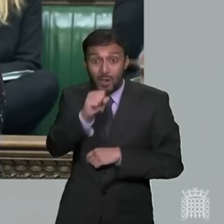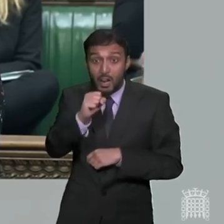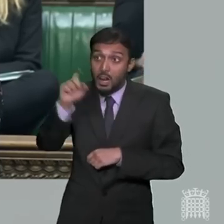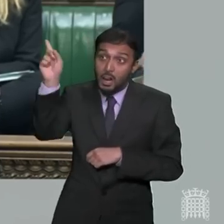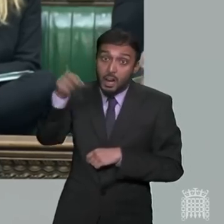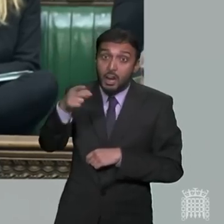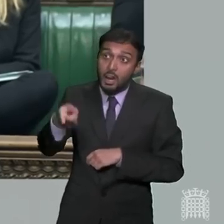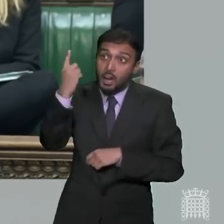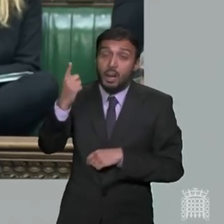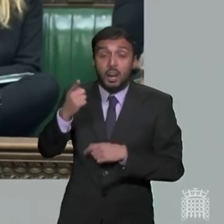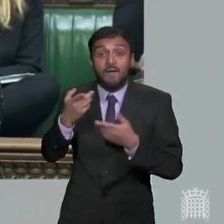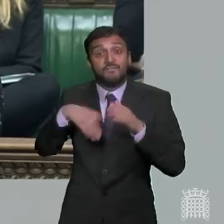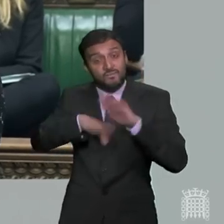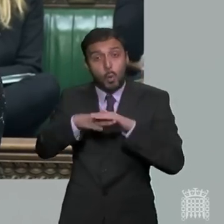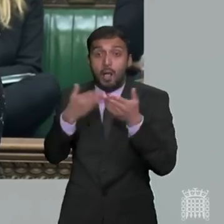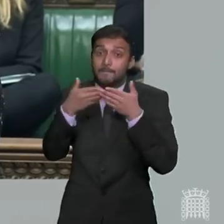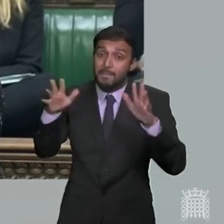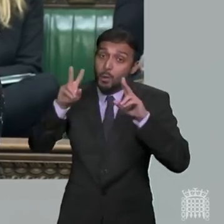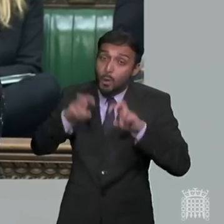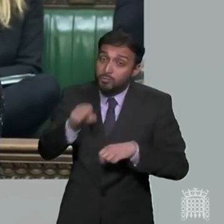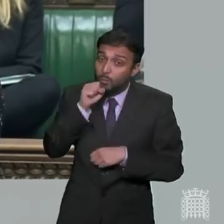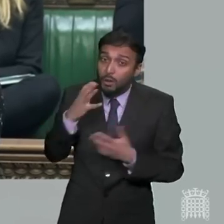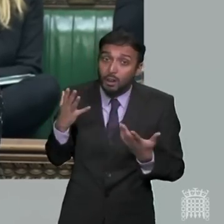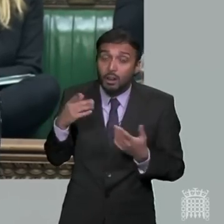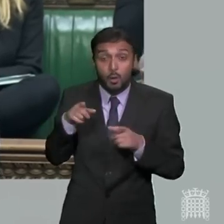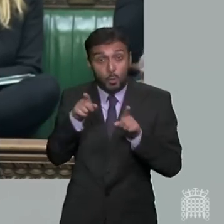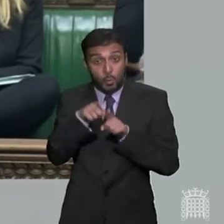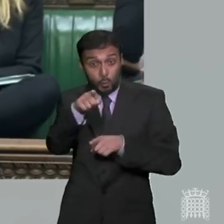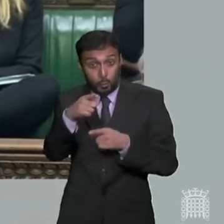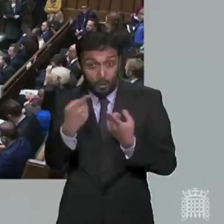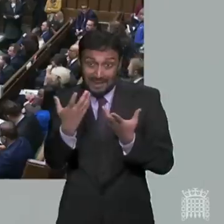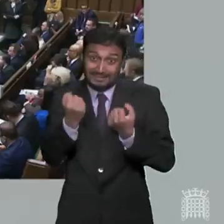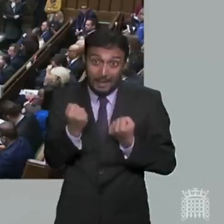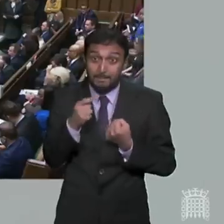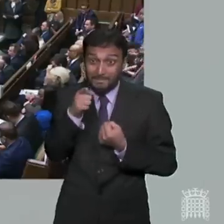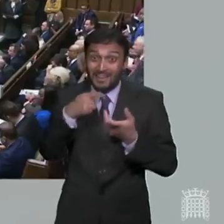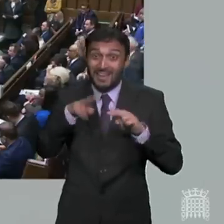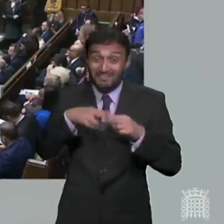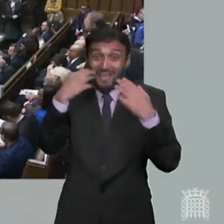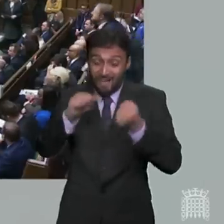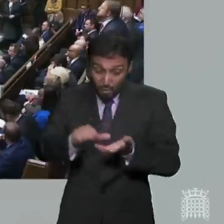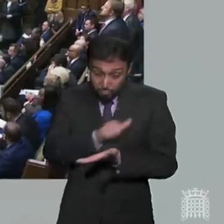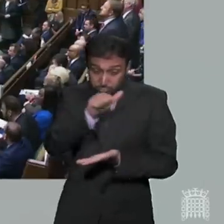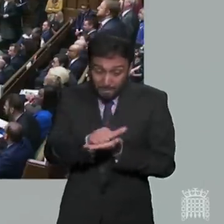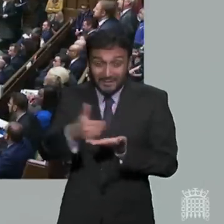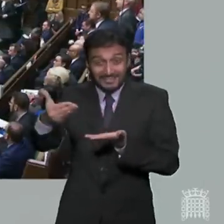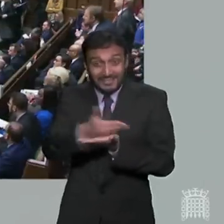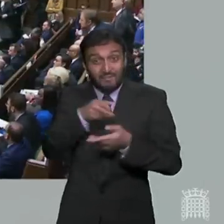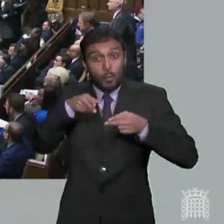this would not have happened if there were safe and legal routes into the UK?